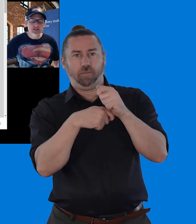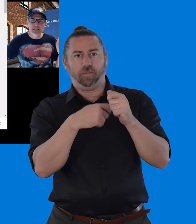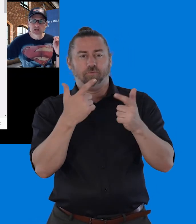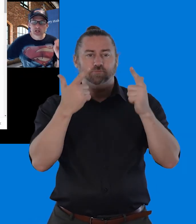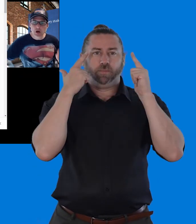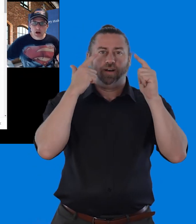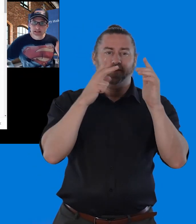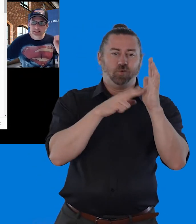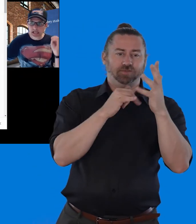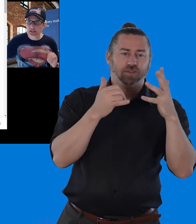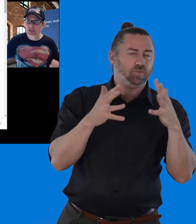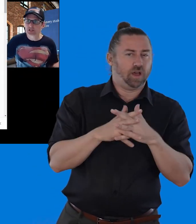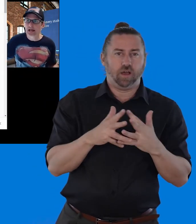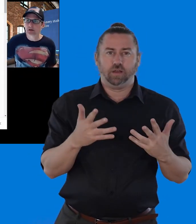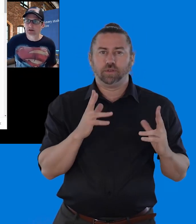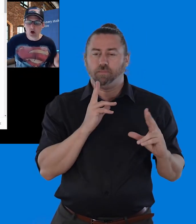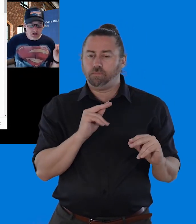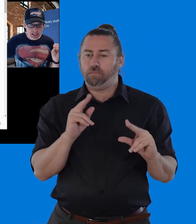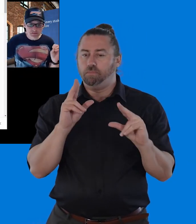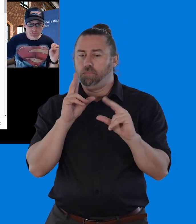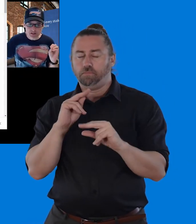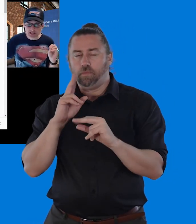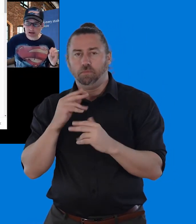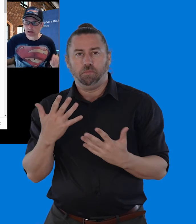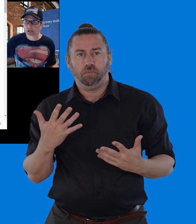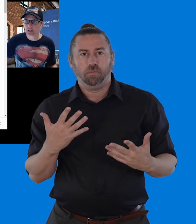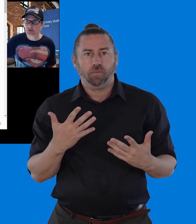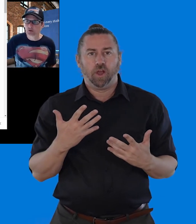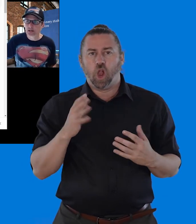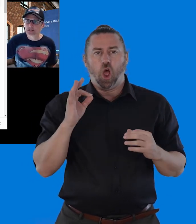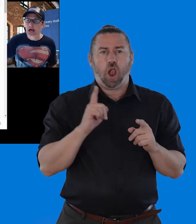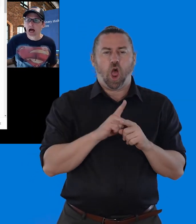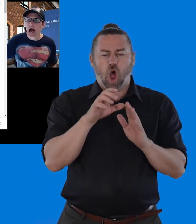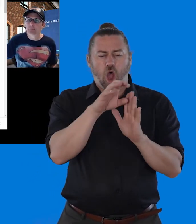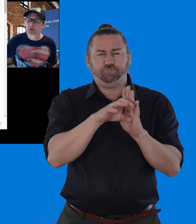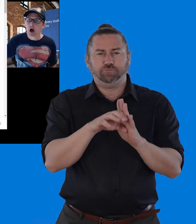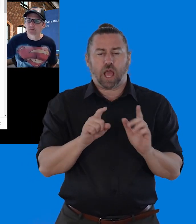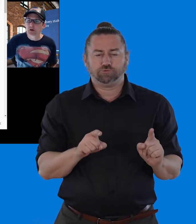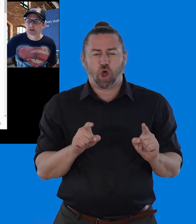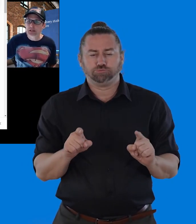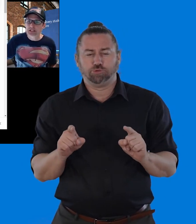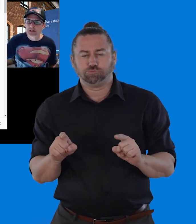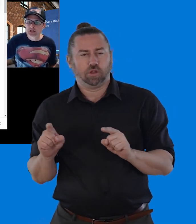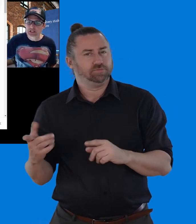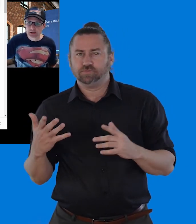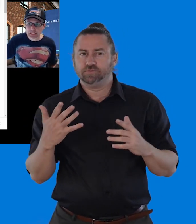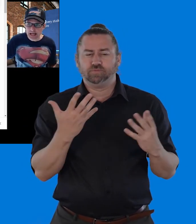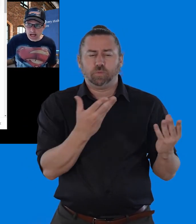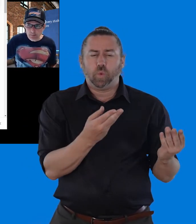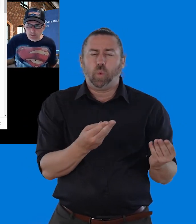OK, so that's a nice English sound, Aussie sounding English voice. I've got the ability to speed that up